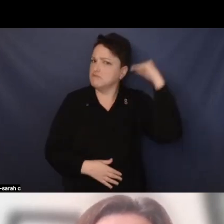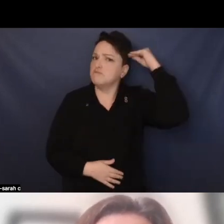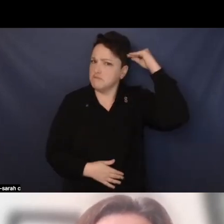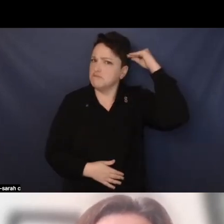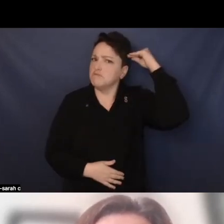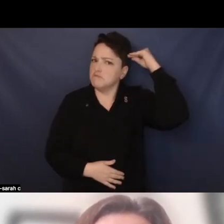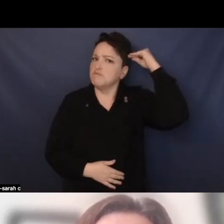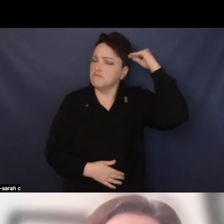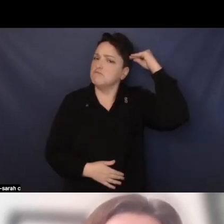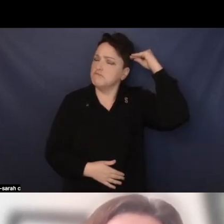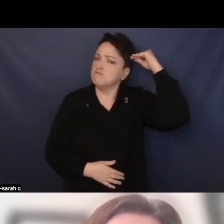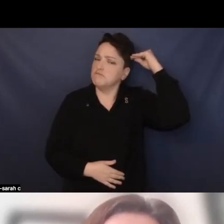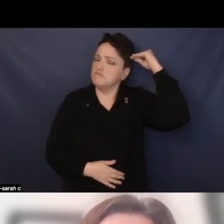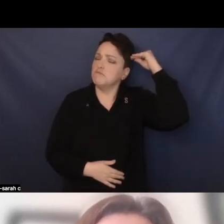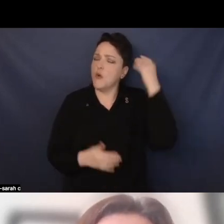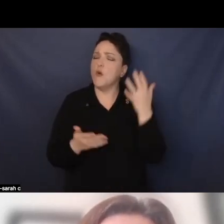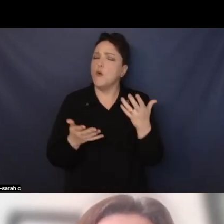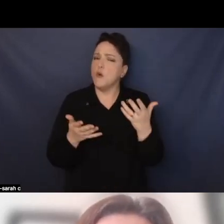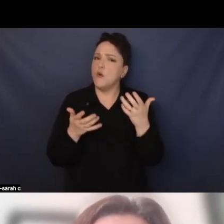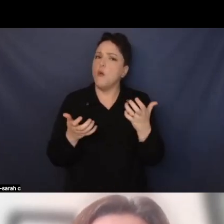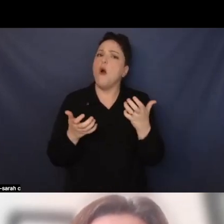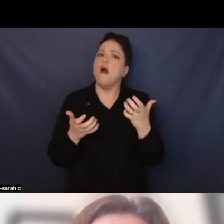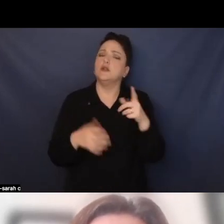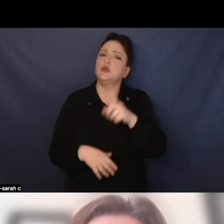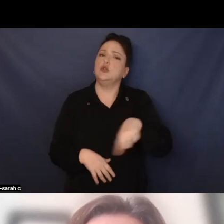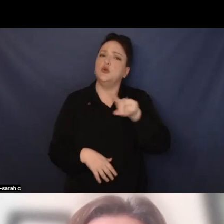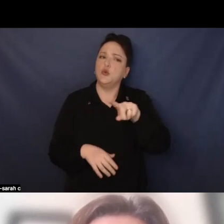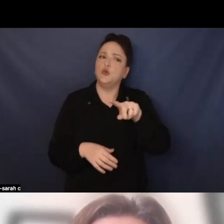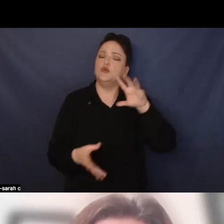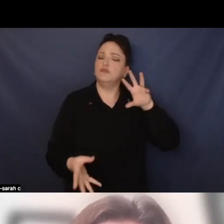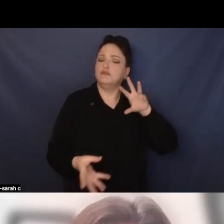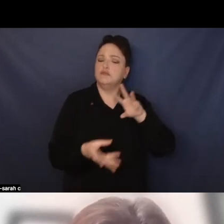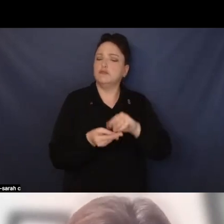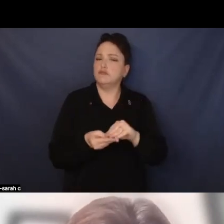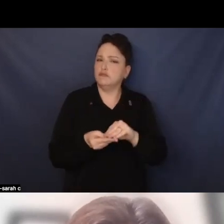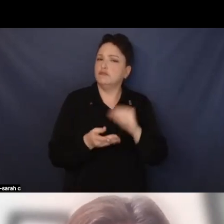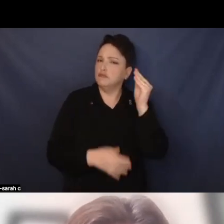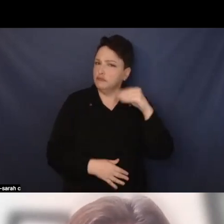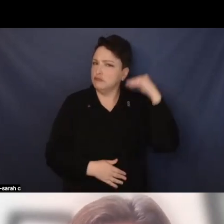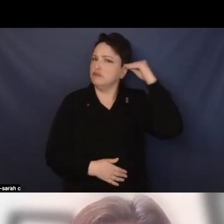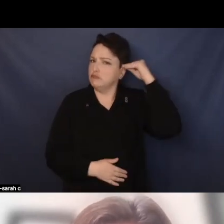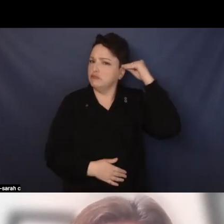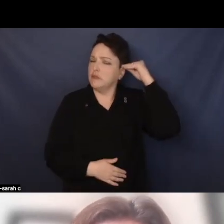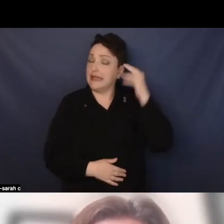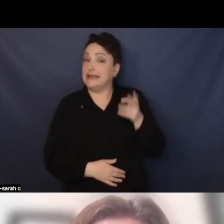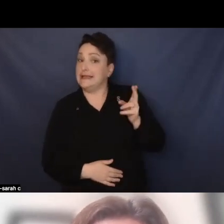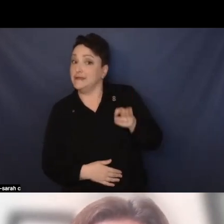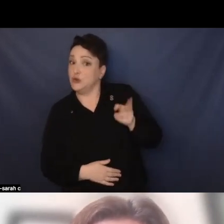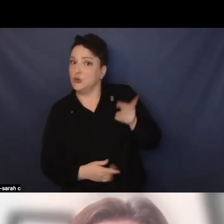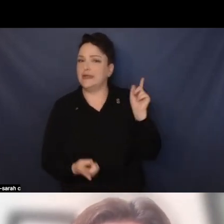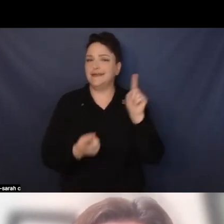From the history and present of mask mandates from the state of California. The takeaways